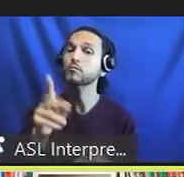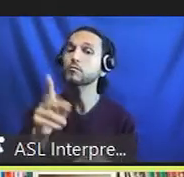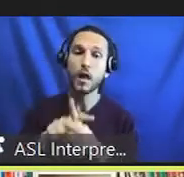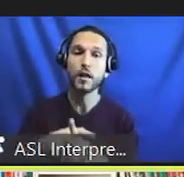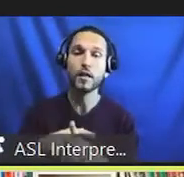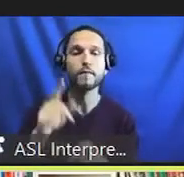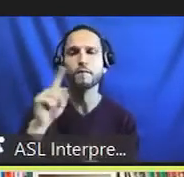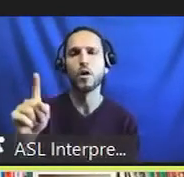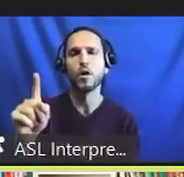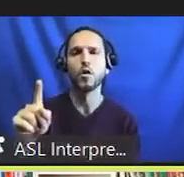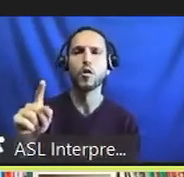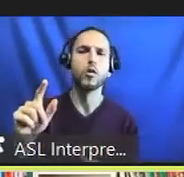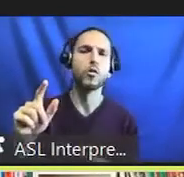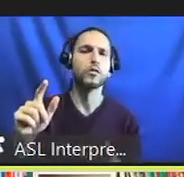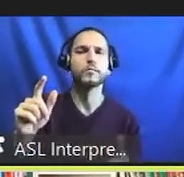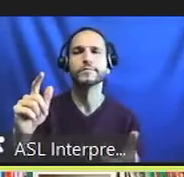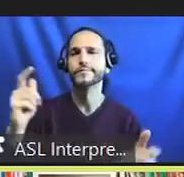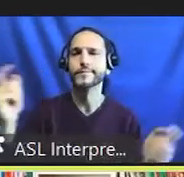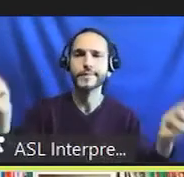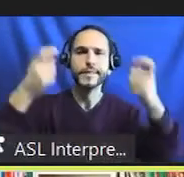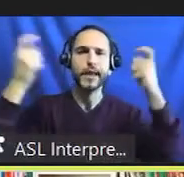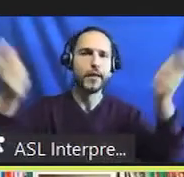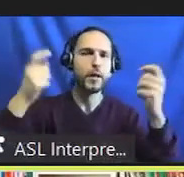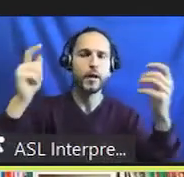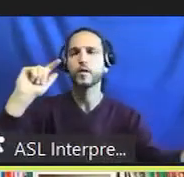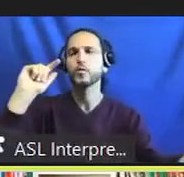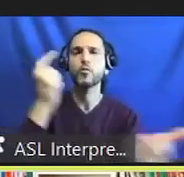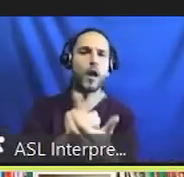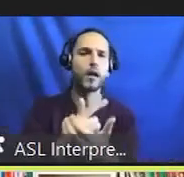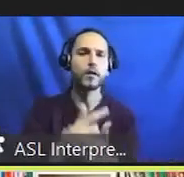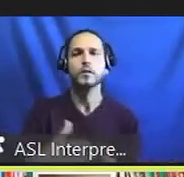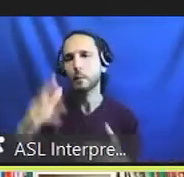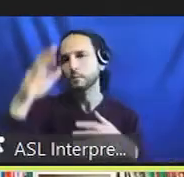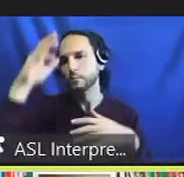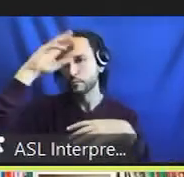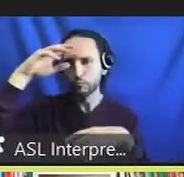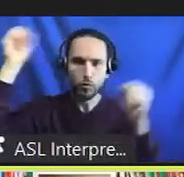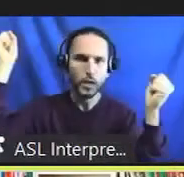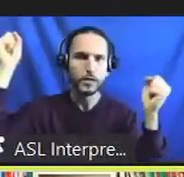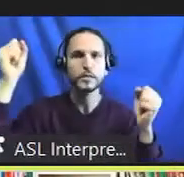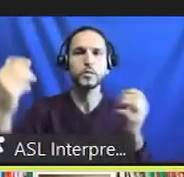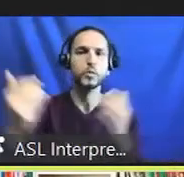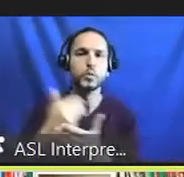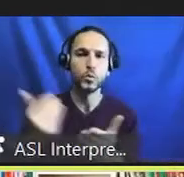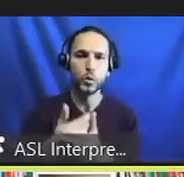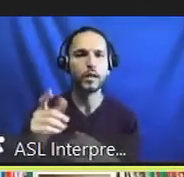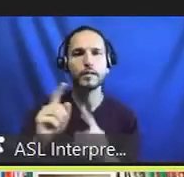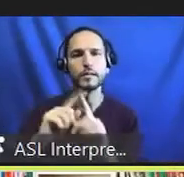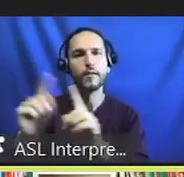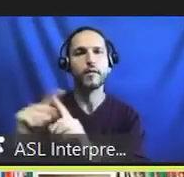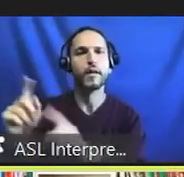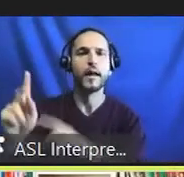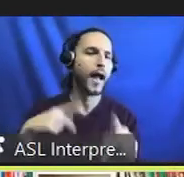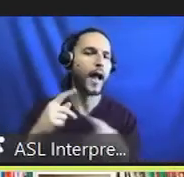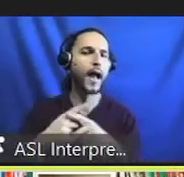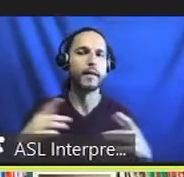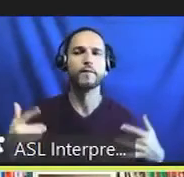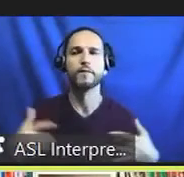Commencement, ceremonies, presidential installations, and all other sorts of events that we